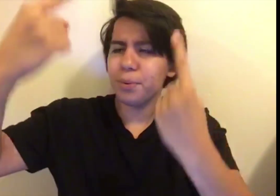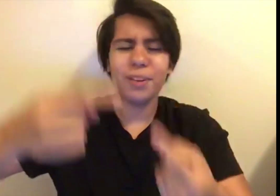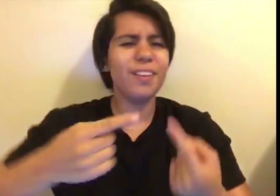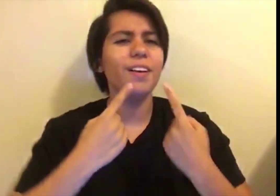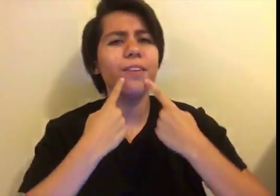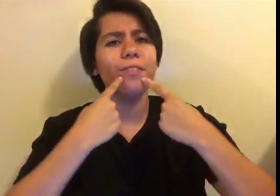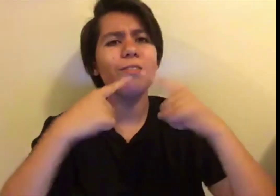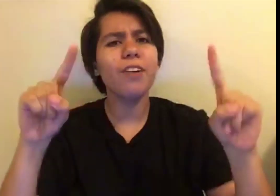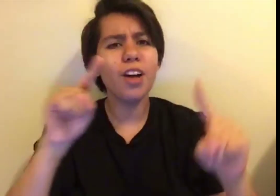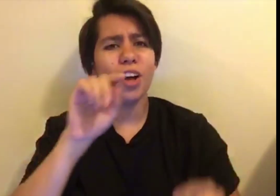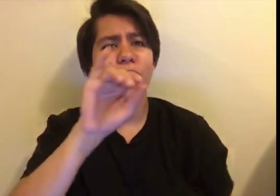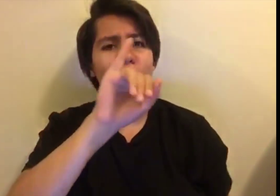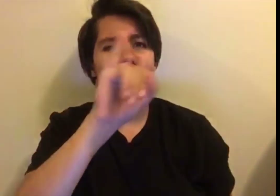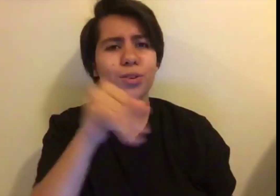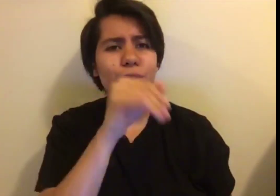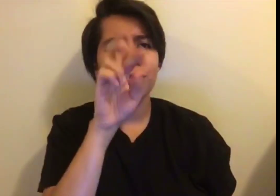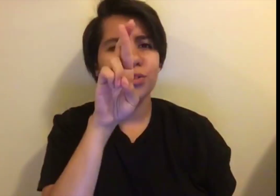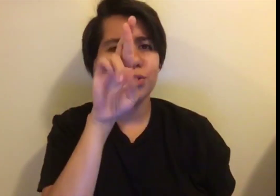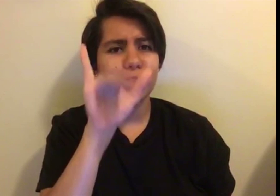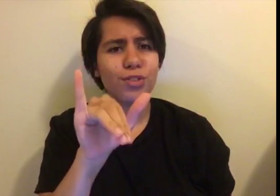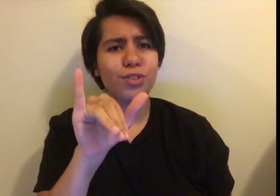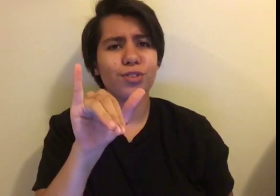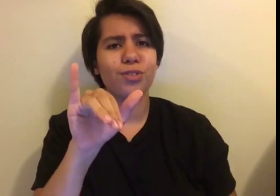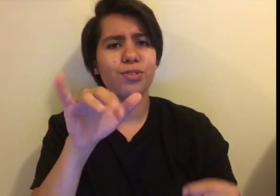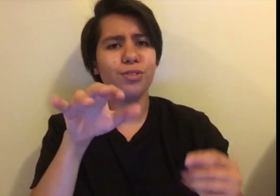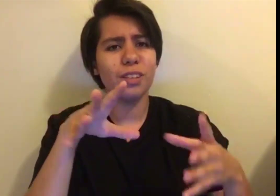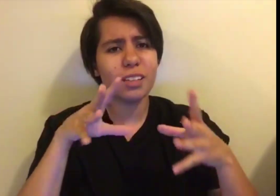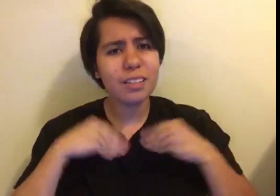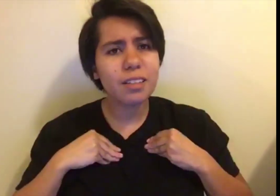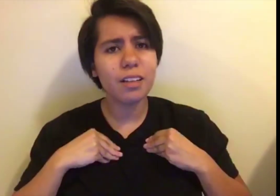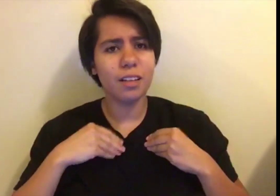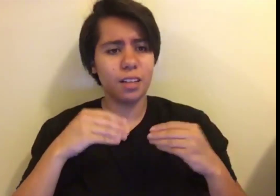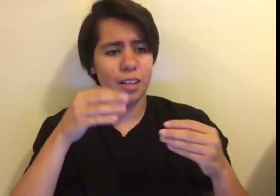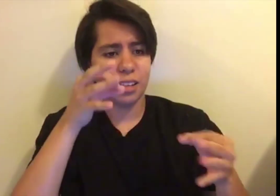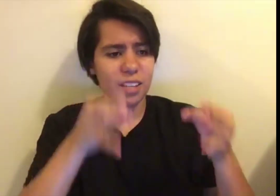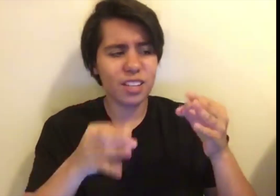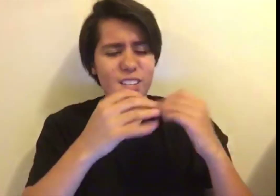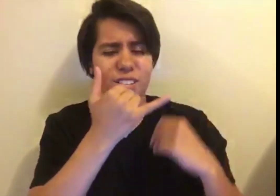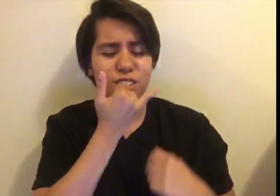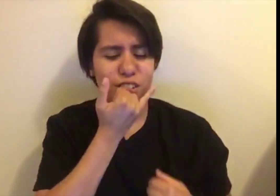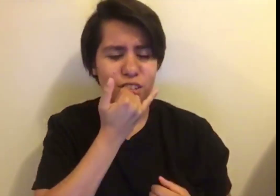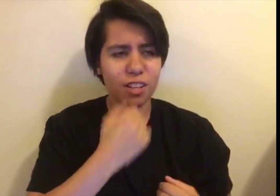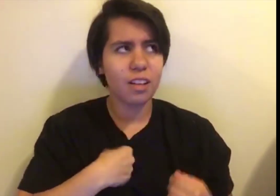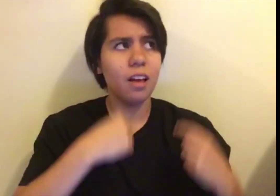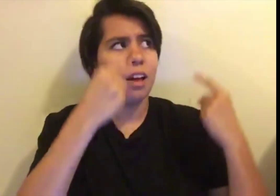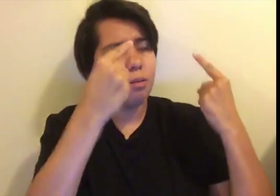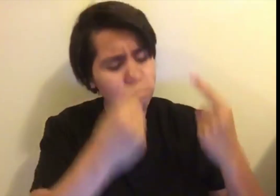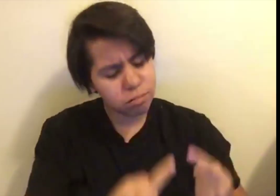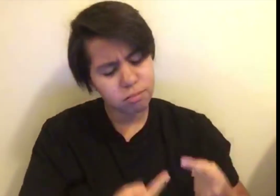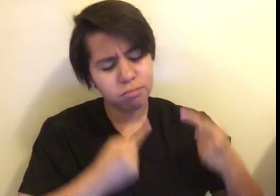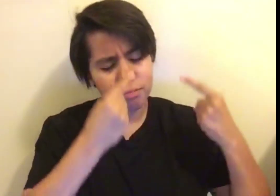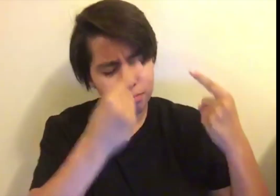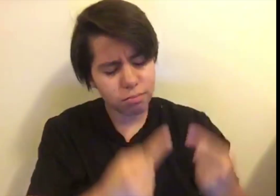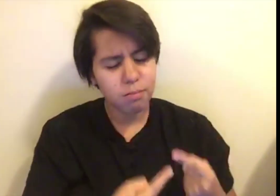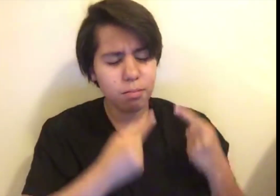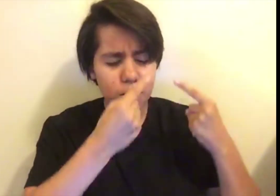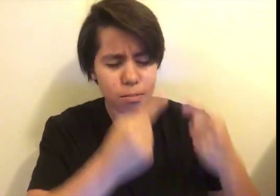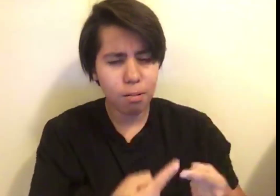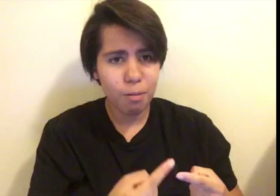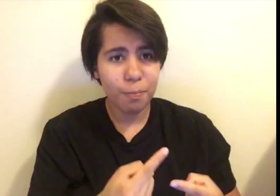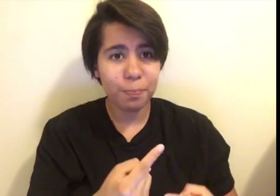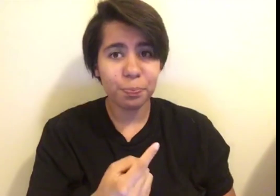until a jury of my peers rendered a judgment that validated the injustices I had endured.